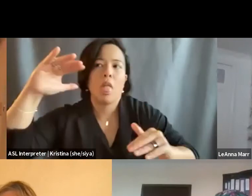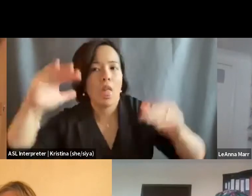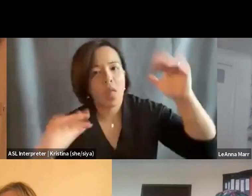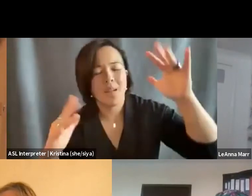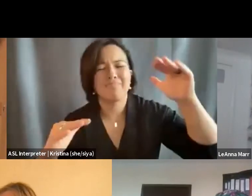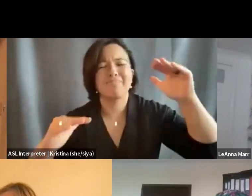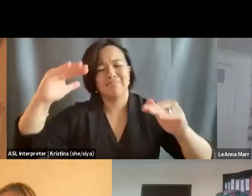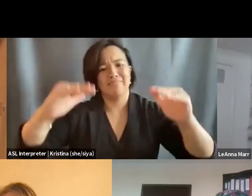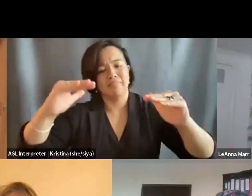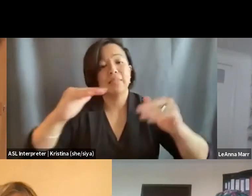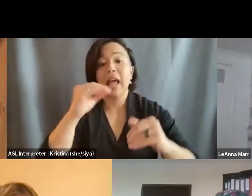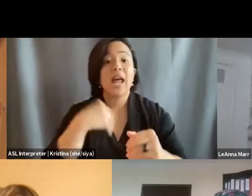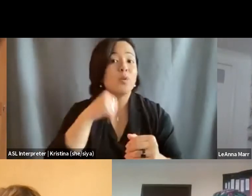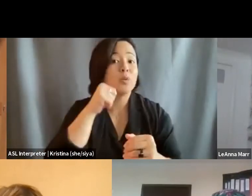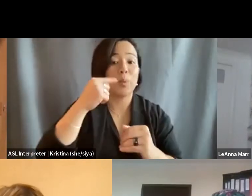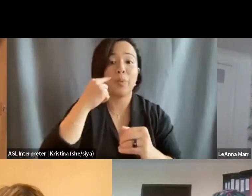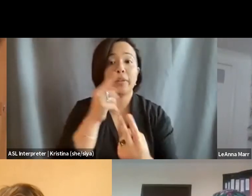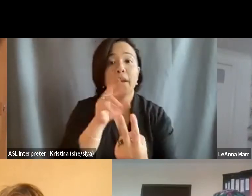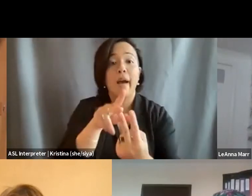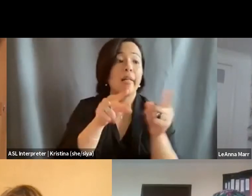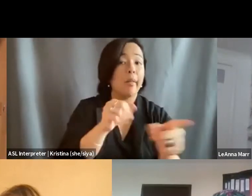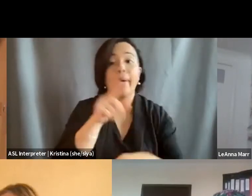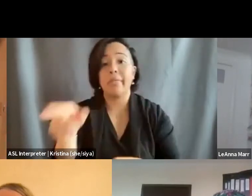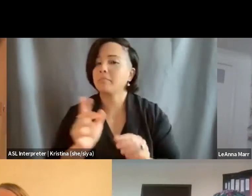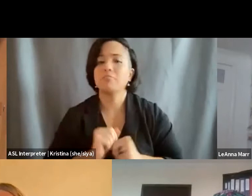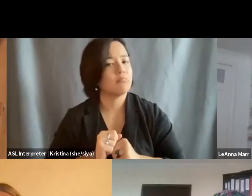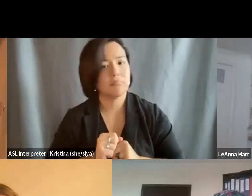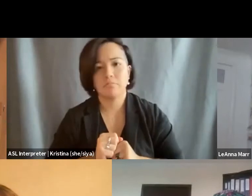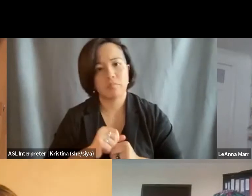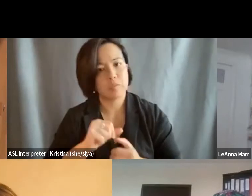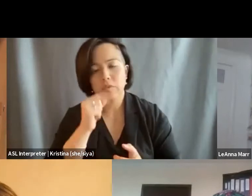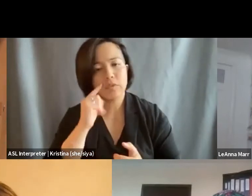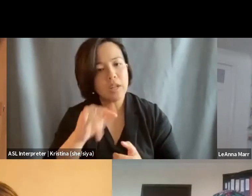community. And I don't think it's an either or. I think it's a combined approach because one of one is looking to the future and one is